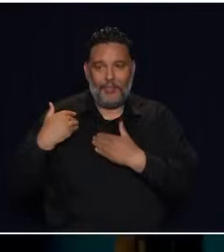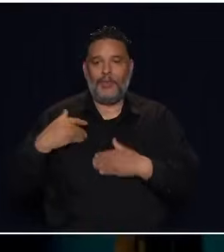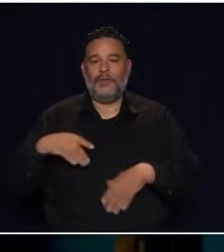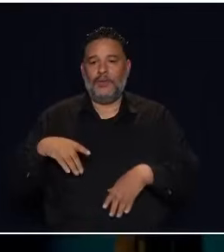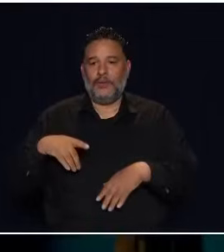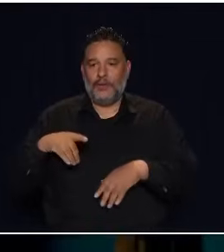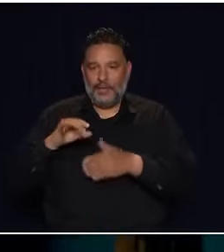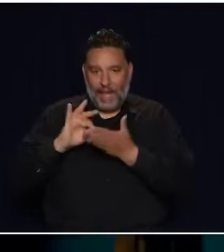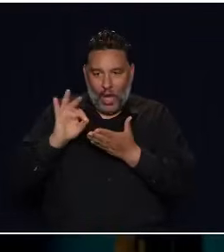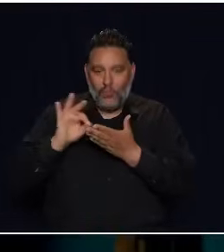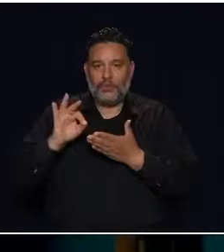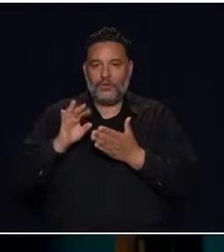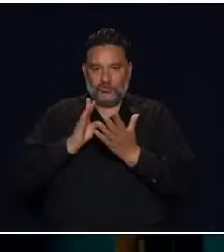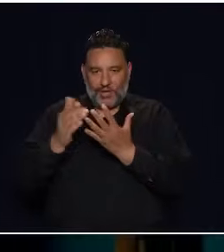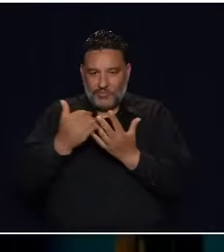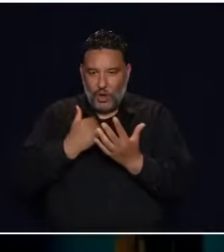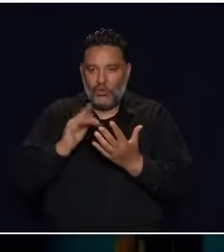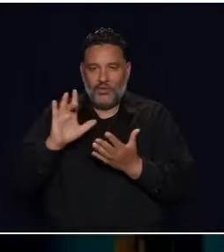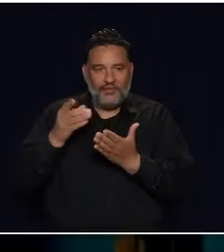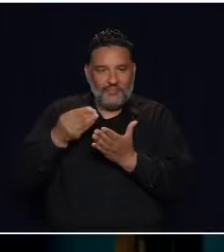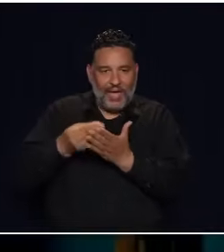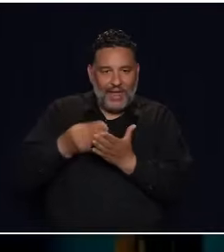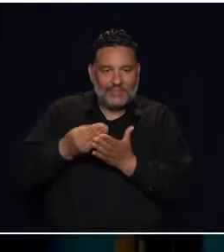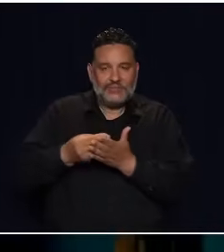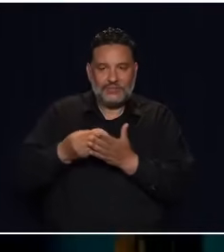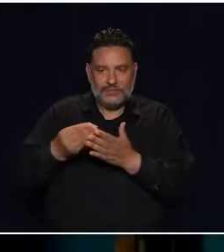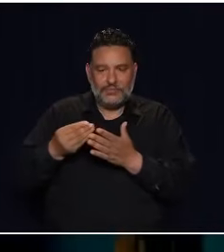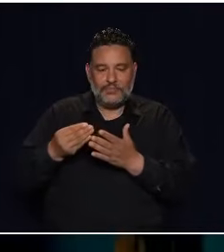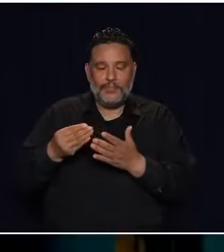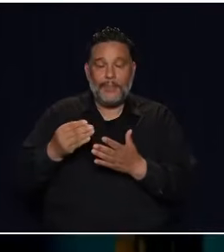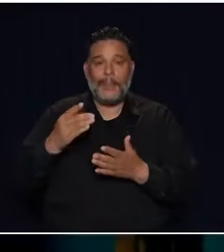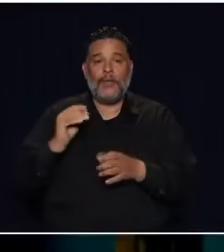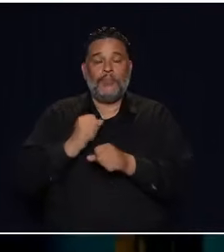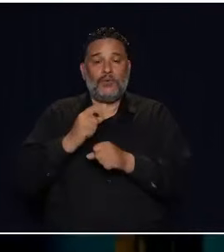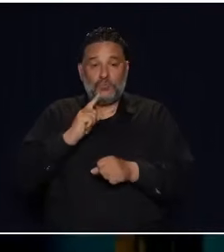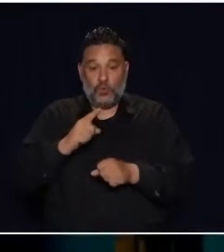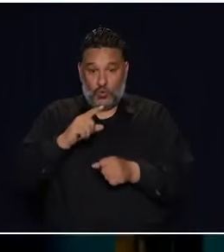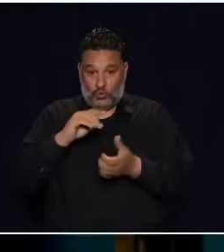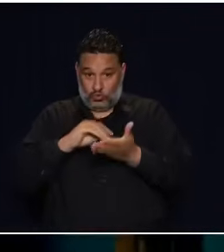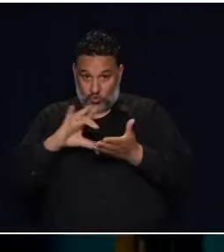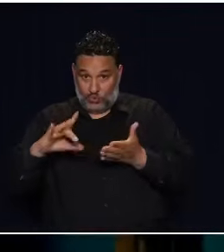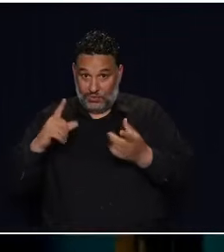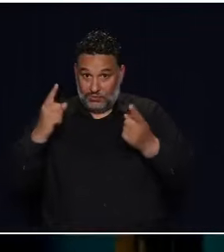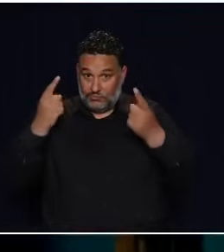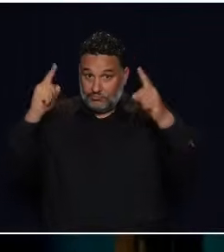THE TEACHERS ARE CERTIFIED, ACCOUNTABILITY TO ACCOUNTING AND